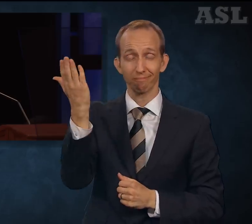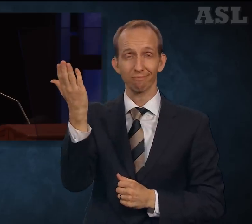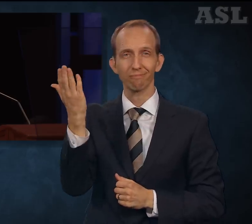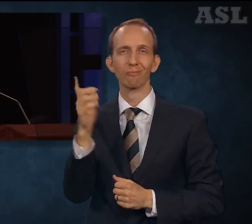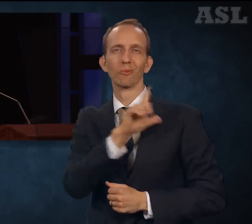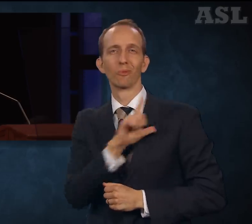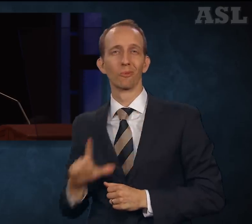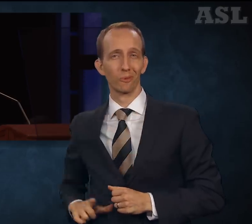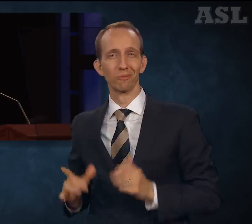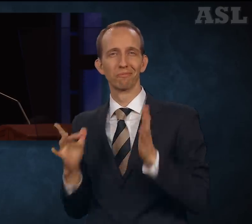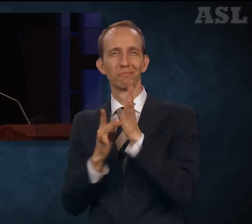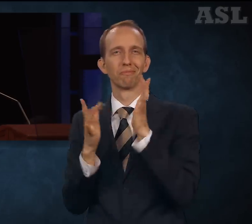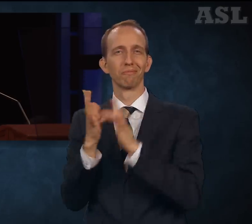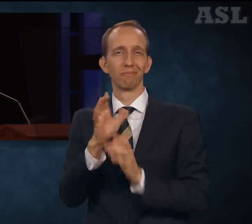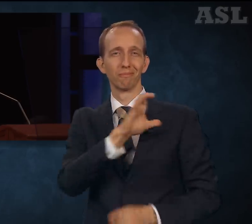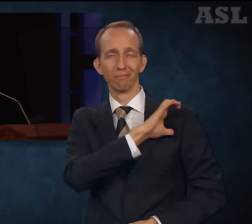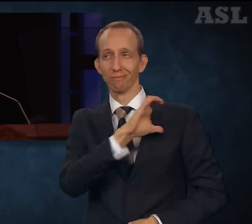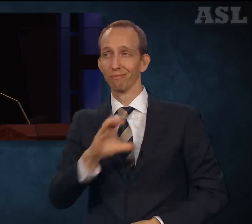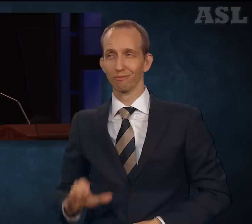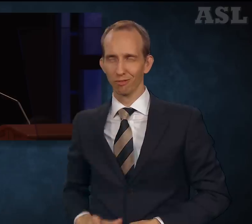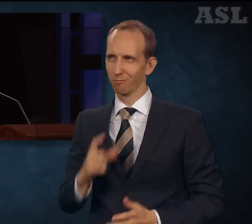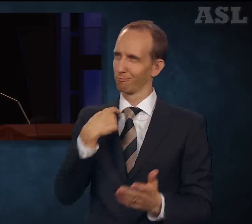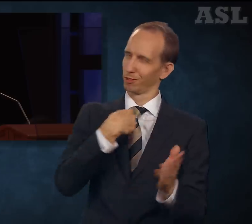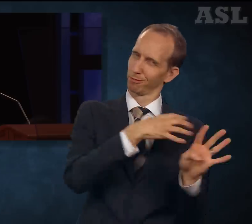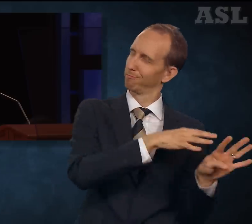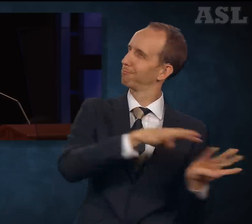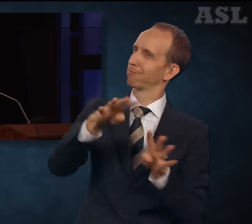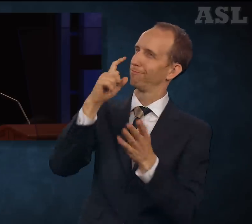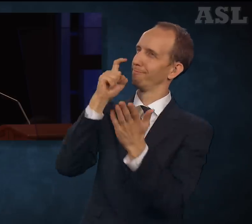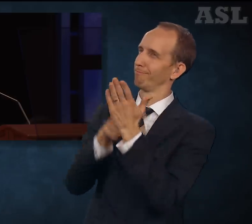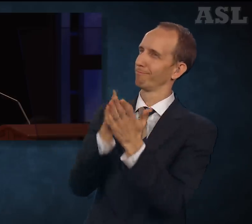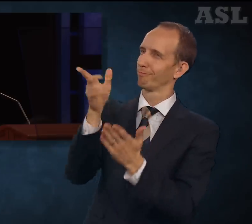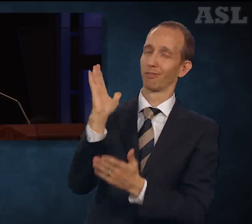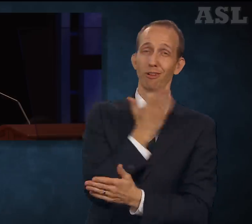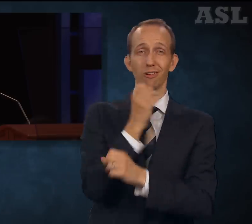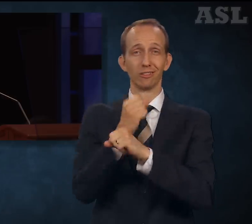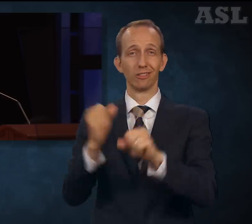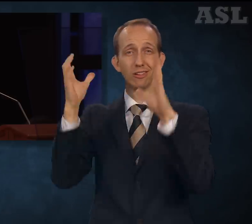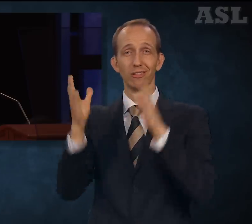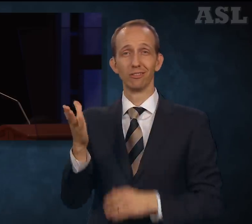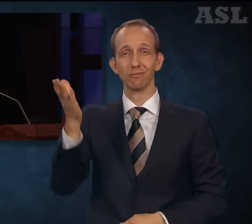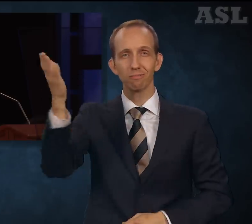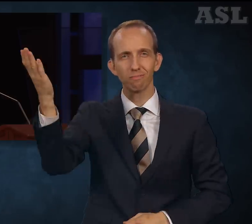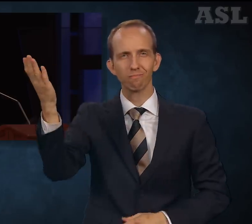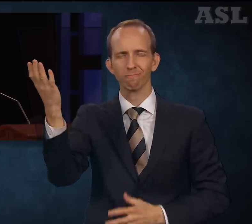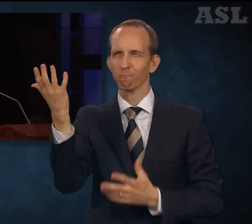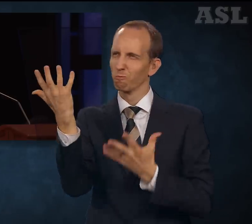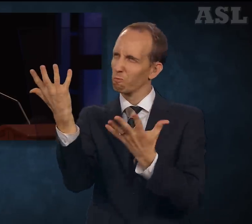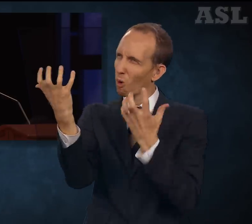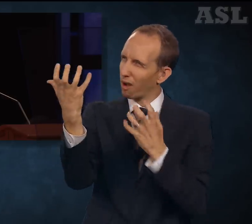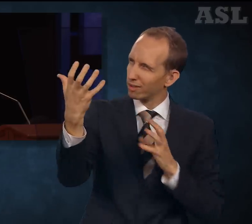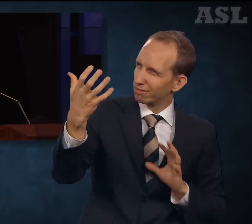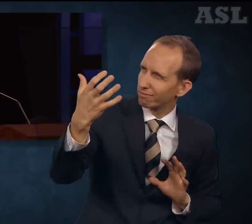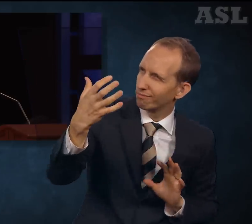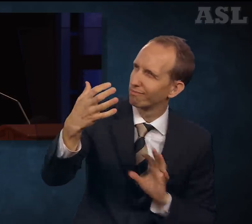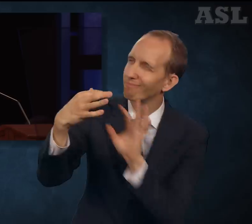THOSE WHO ARE OF THE HOUSE OF ISRAEL WILL MOST EASILY